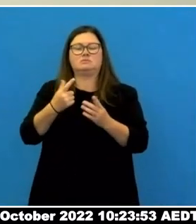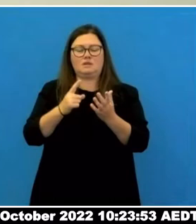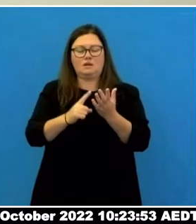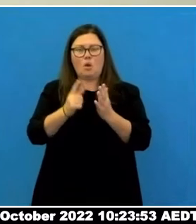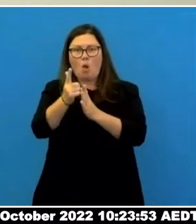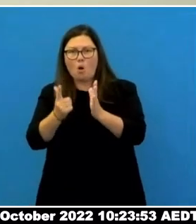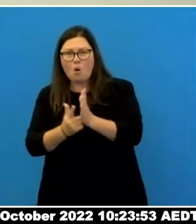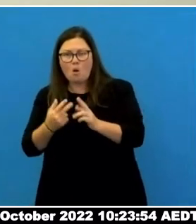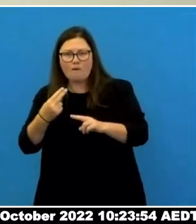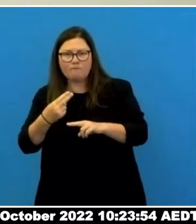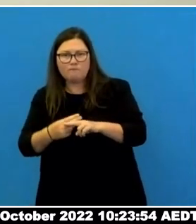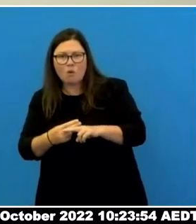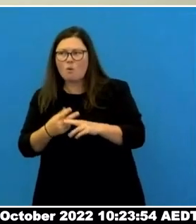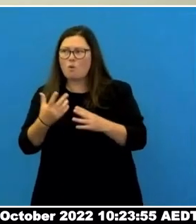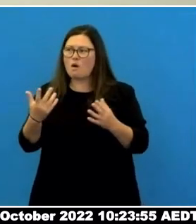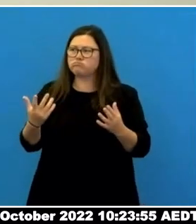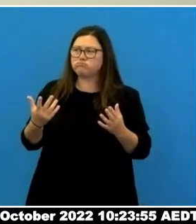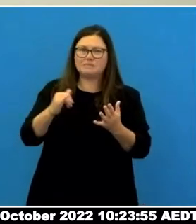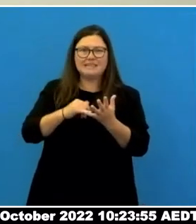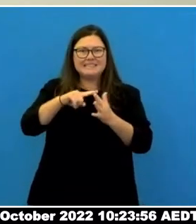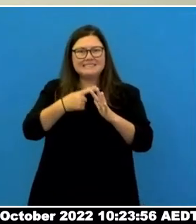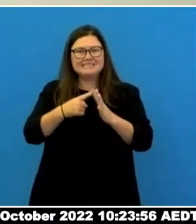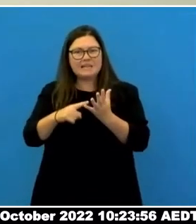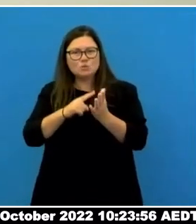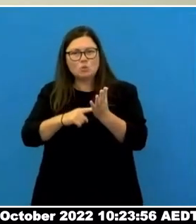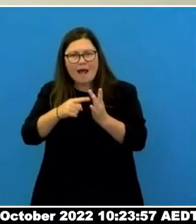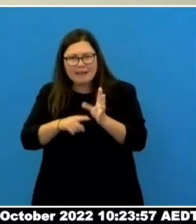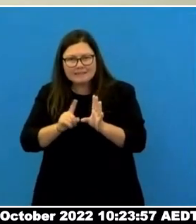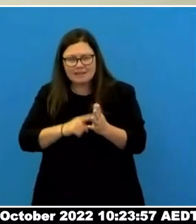as a person who could be looking at dealing with complaint